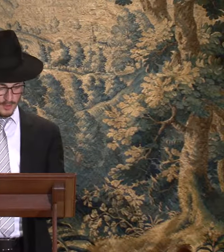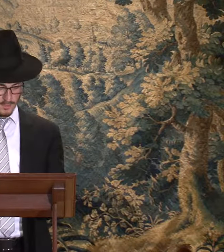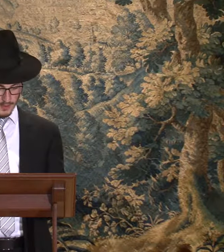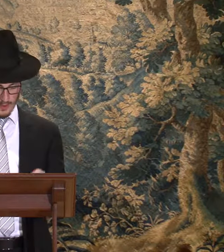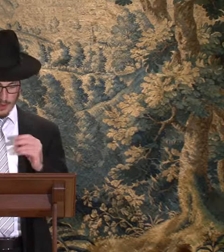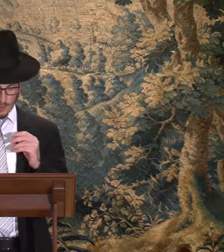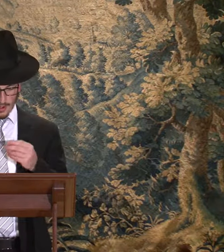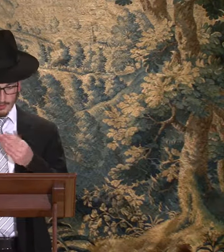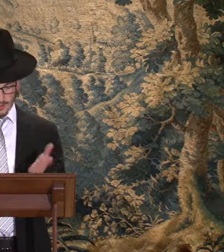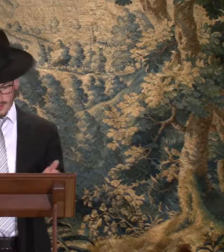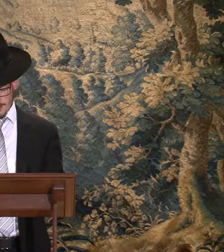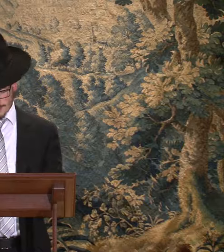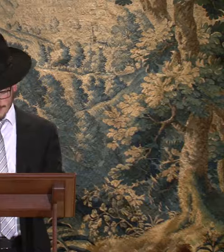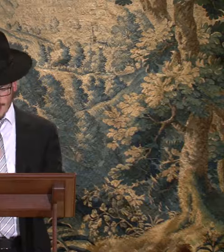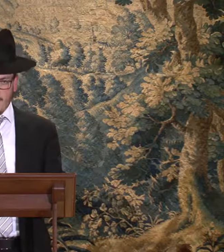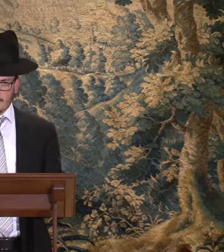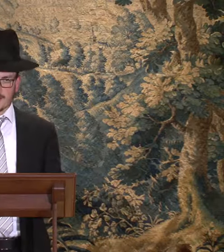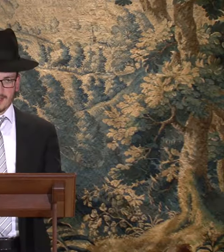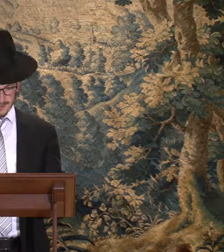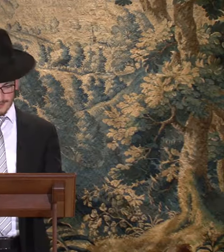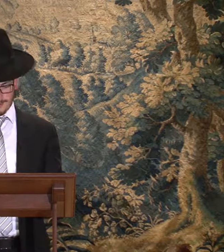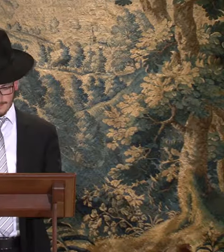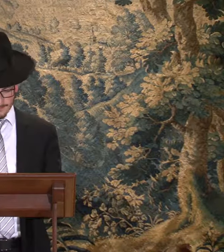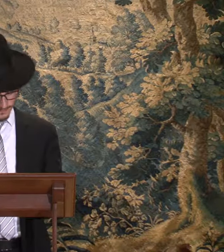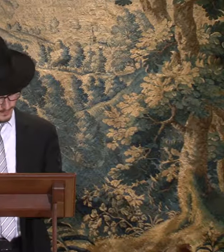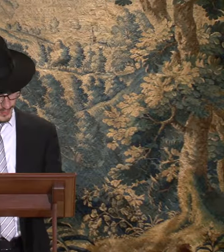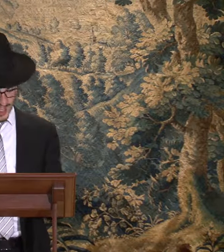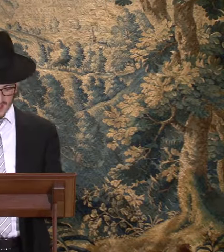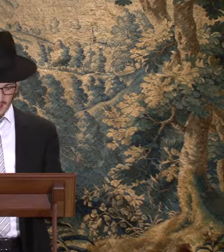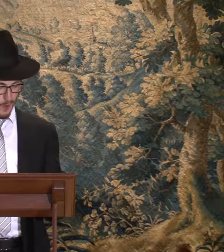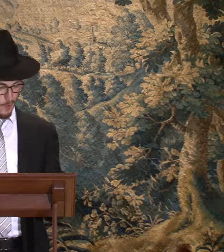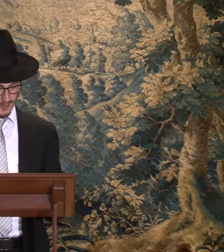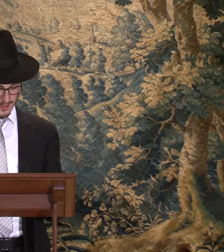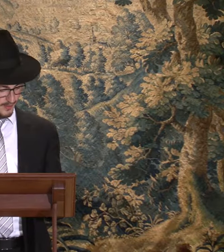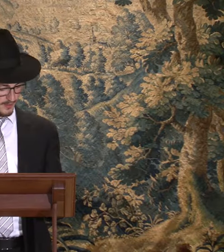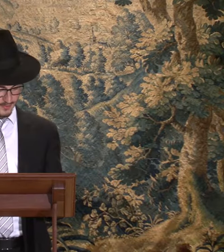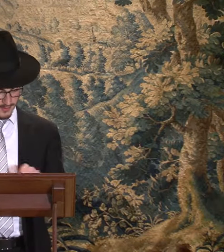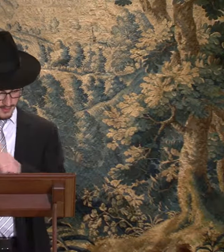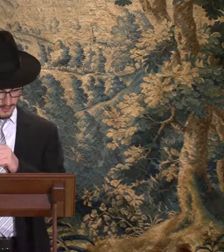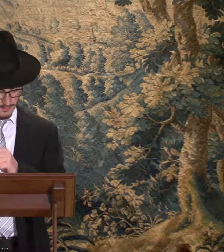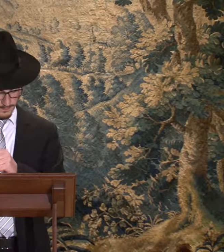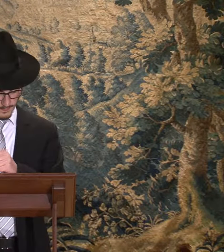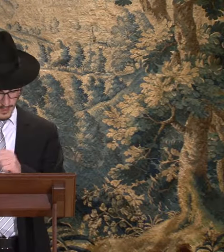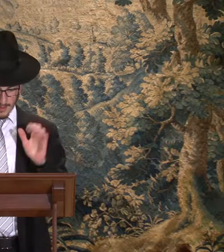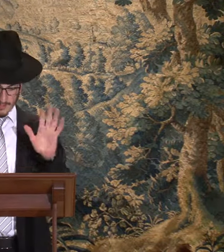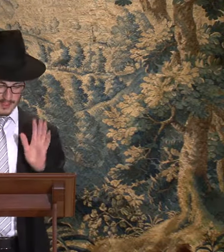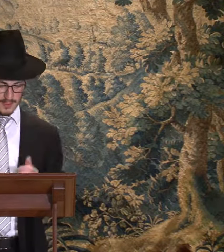education. Yeshivas Nefesh David could provide that, and it did. Not only did I